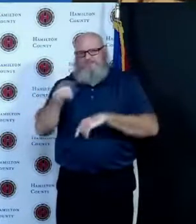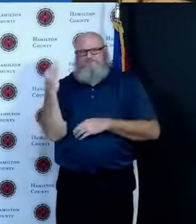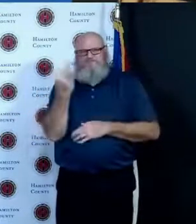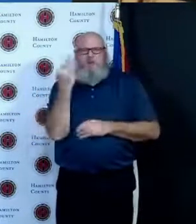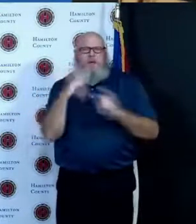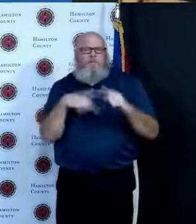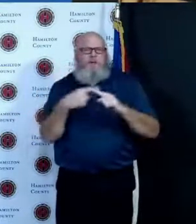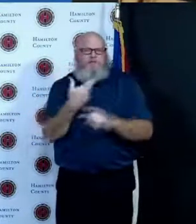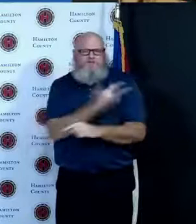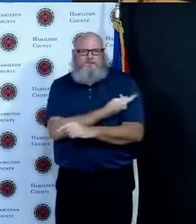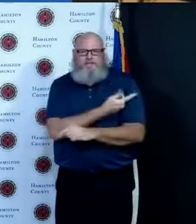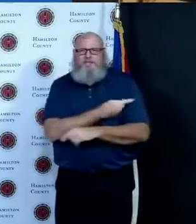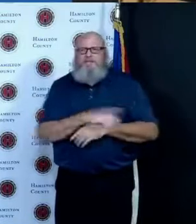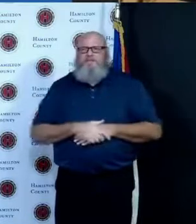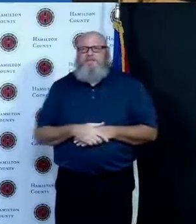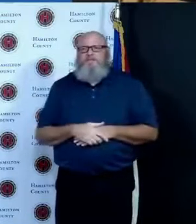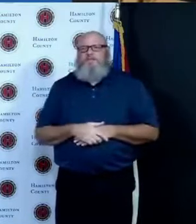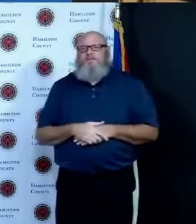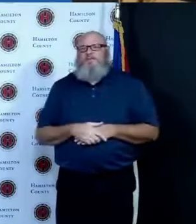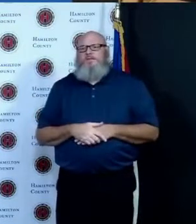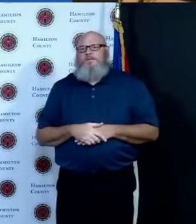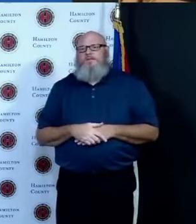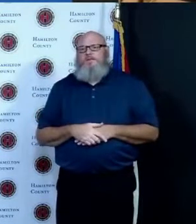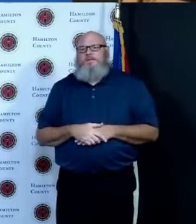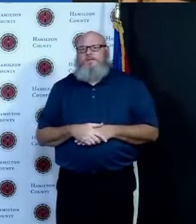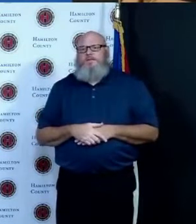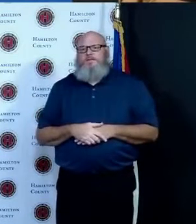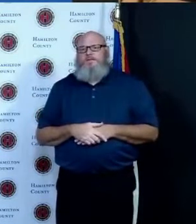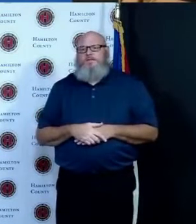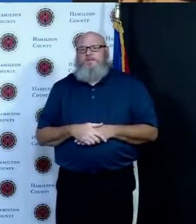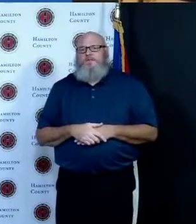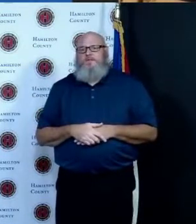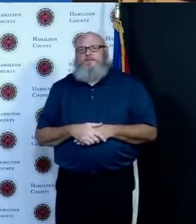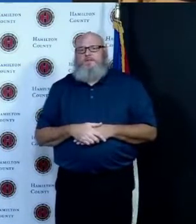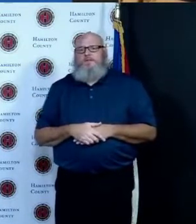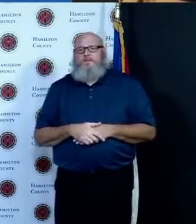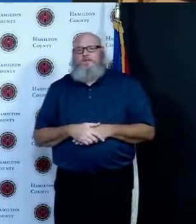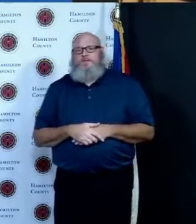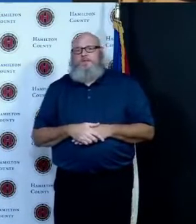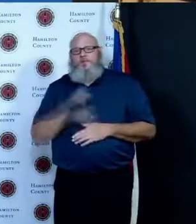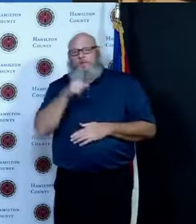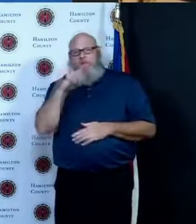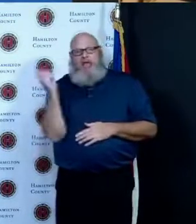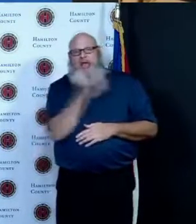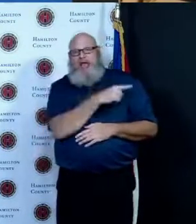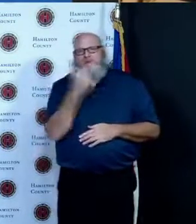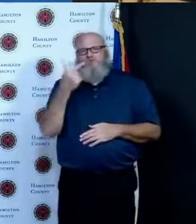capacity if we were to have a truckload of doses arrived tomorrow we would all jump for joy and